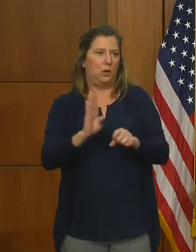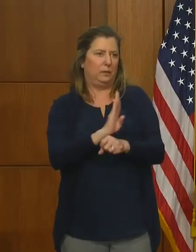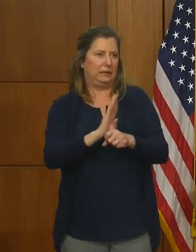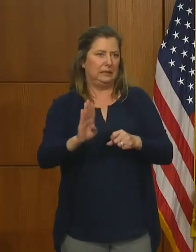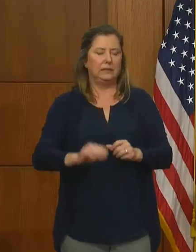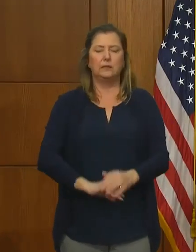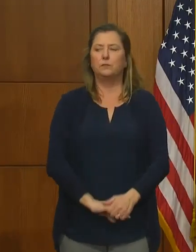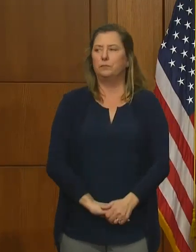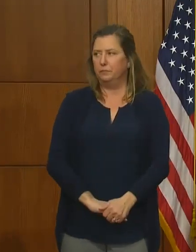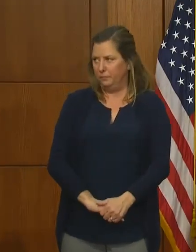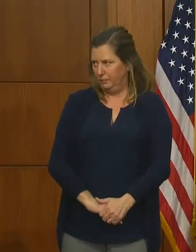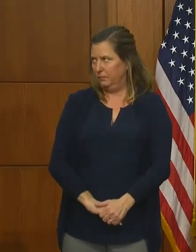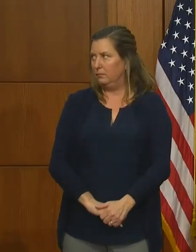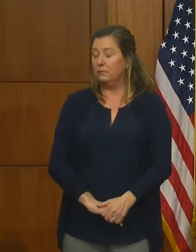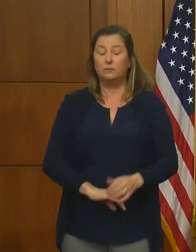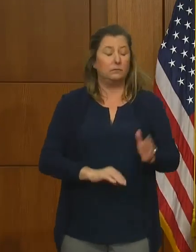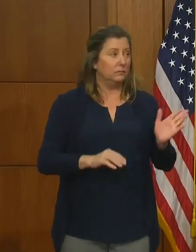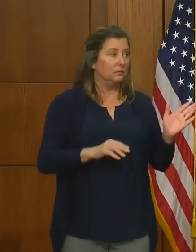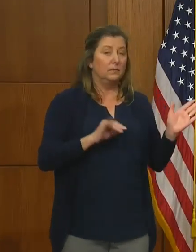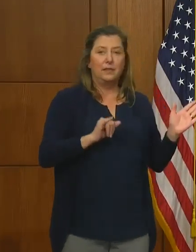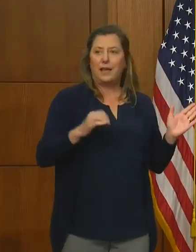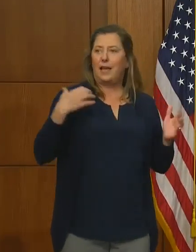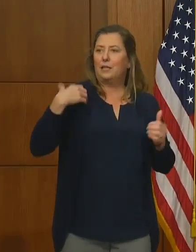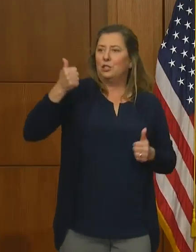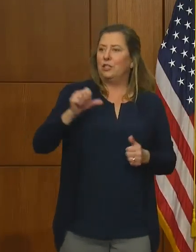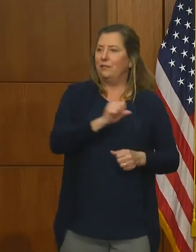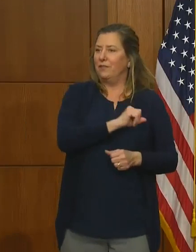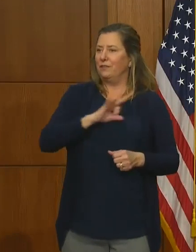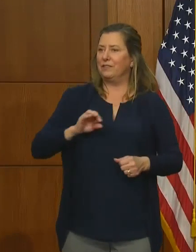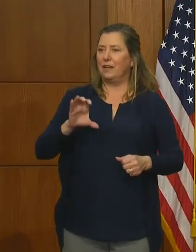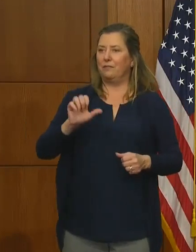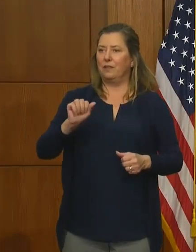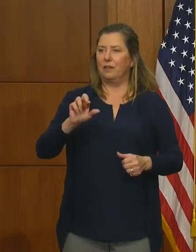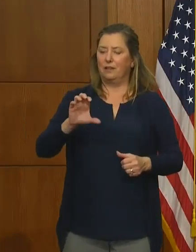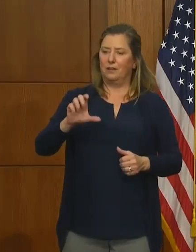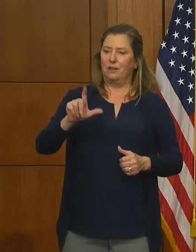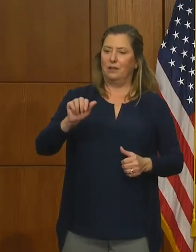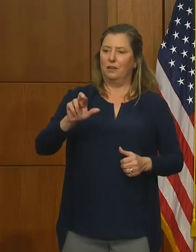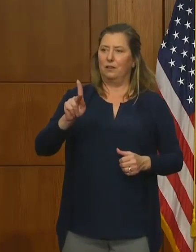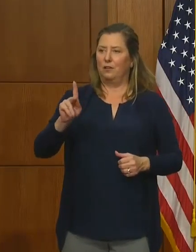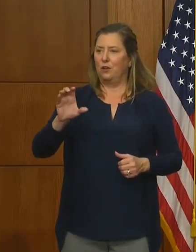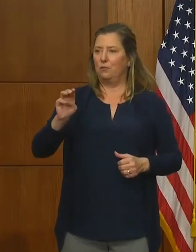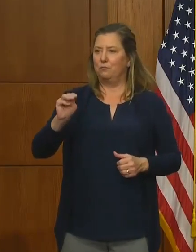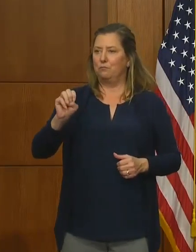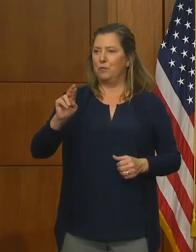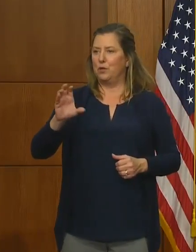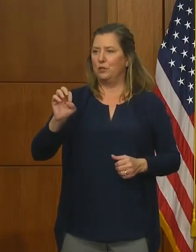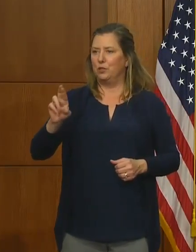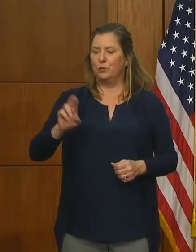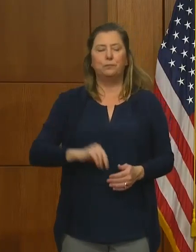WE'LL HAVE THAT CONFIDENCE I. DO THE- WITH SMALL BUSINESSES.